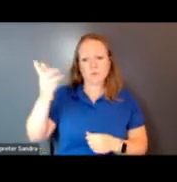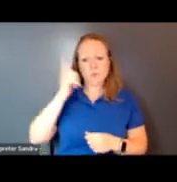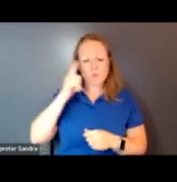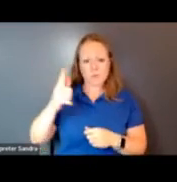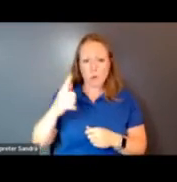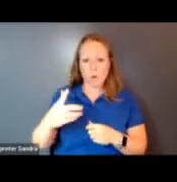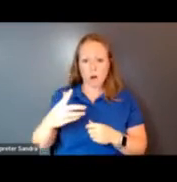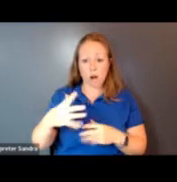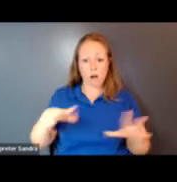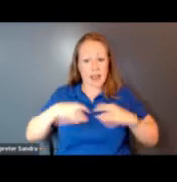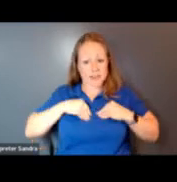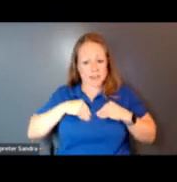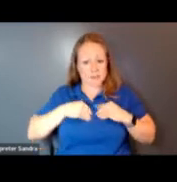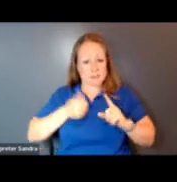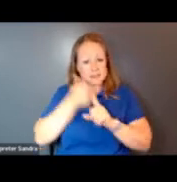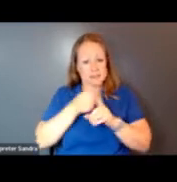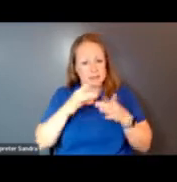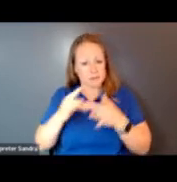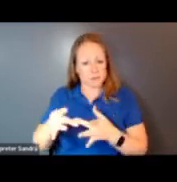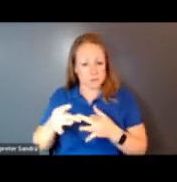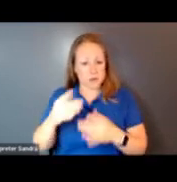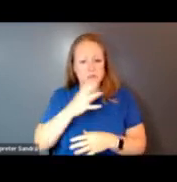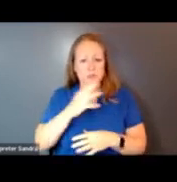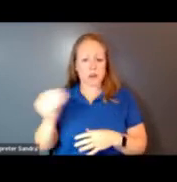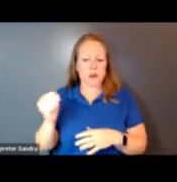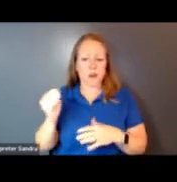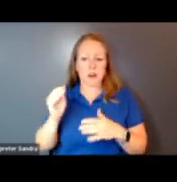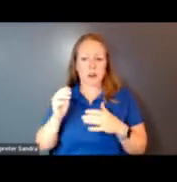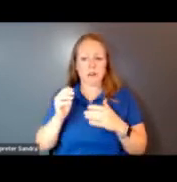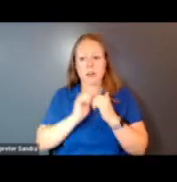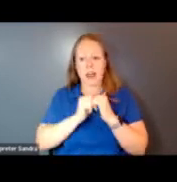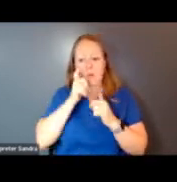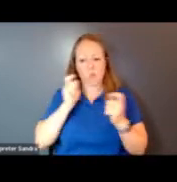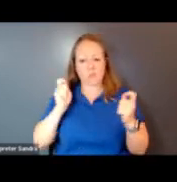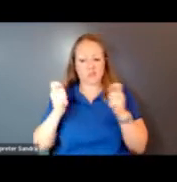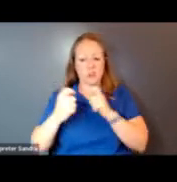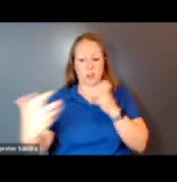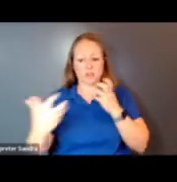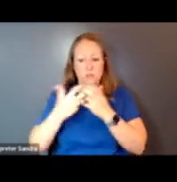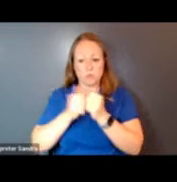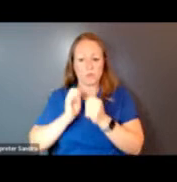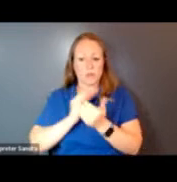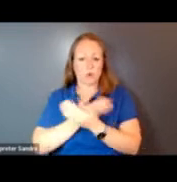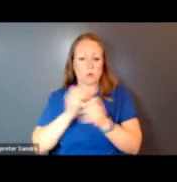direction, and how promoting change within our system towards taking more risk and allowing